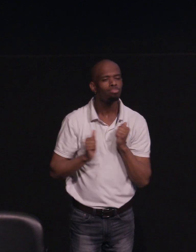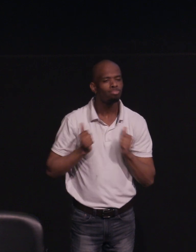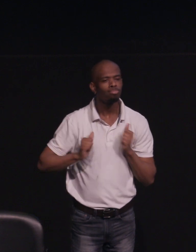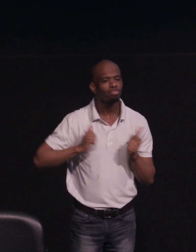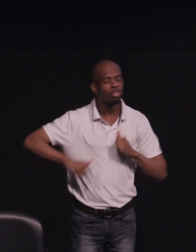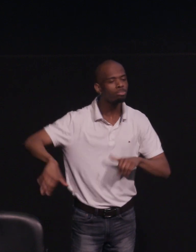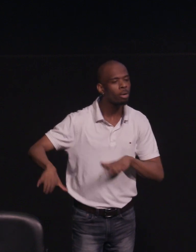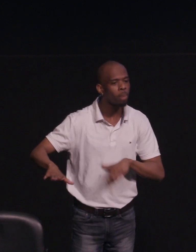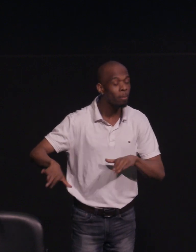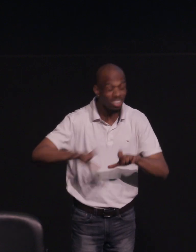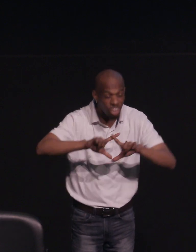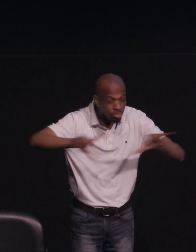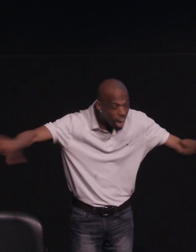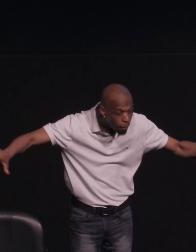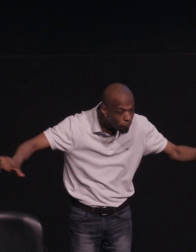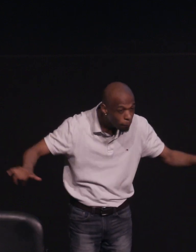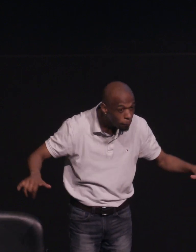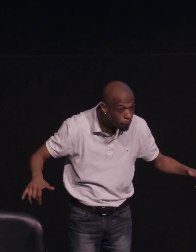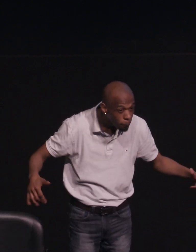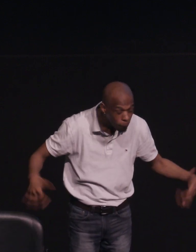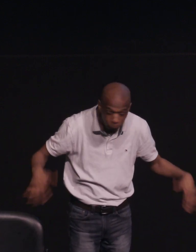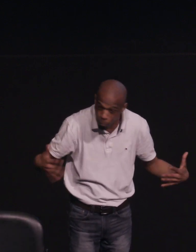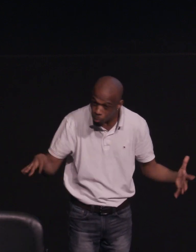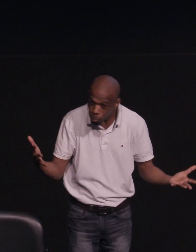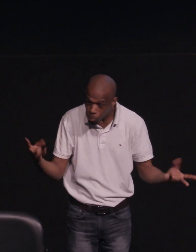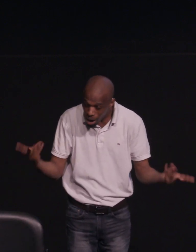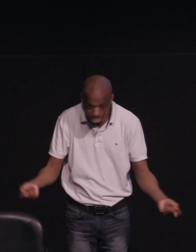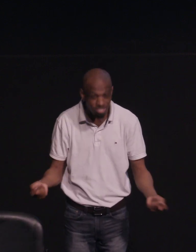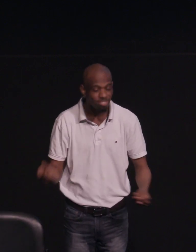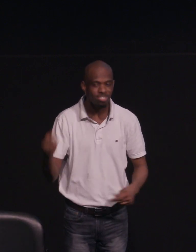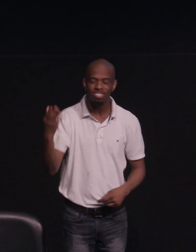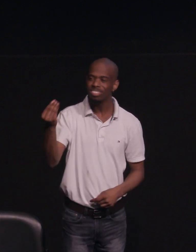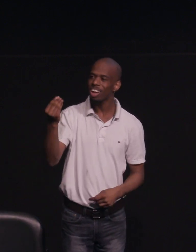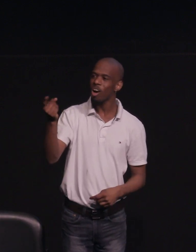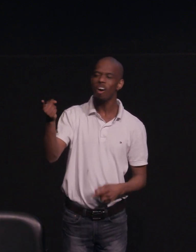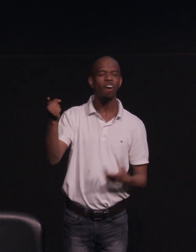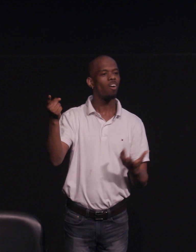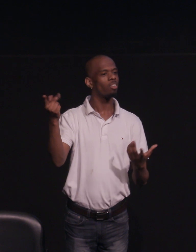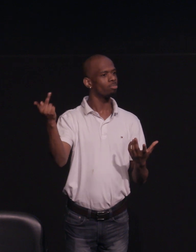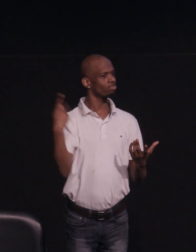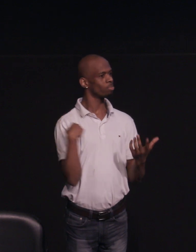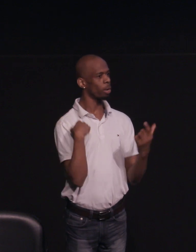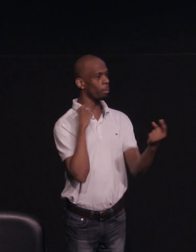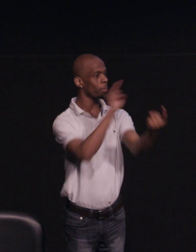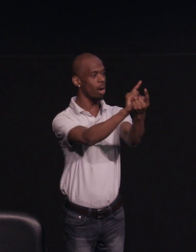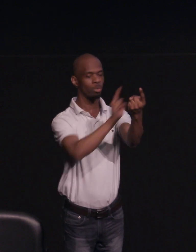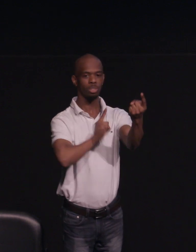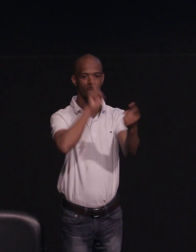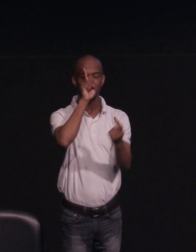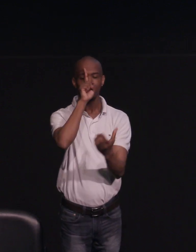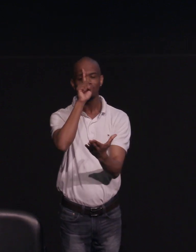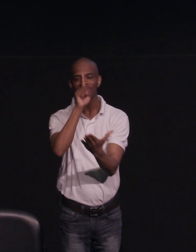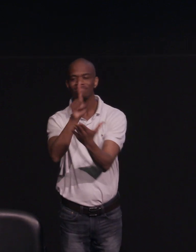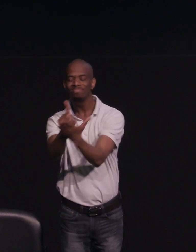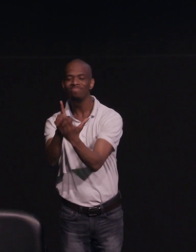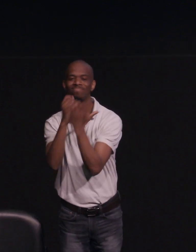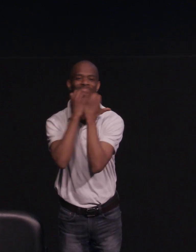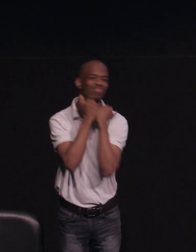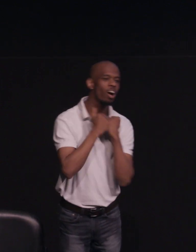all at once. And when Josh and I met, we just fell in love. We just loved hip-hop, and we just immediately took to each